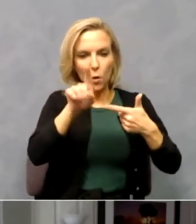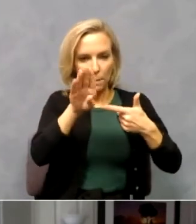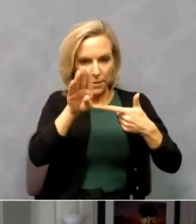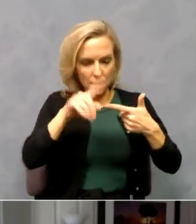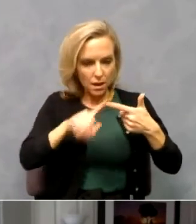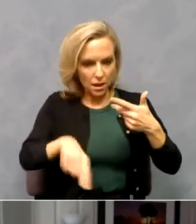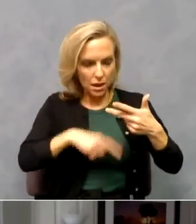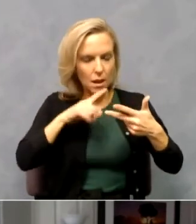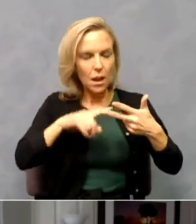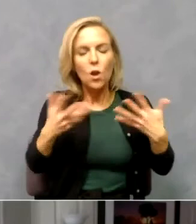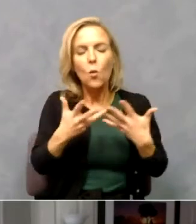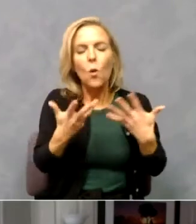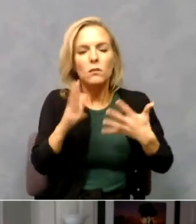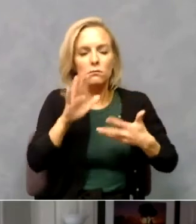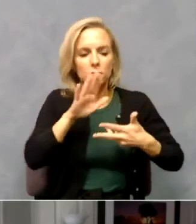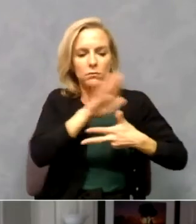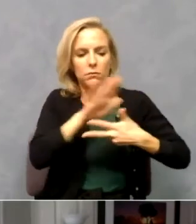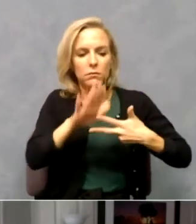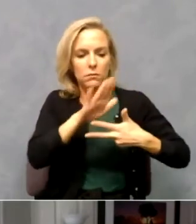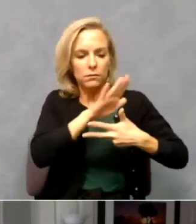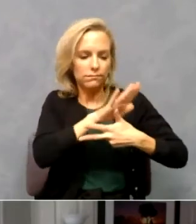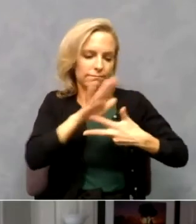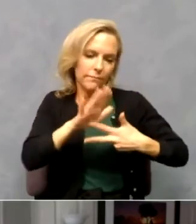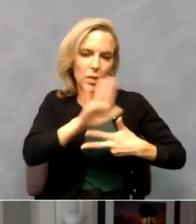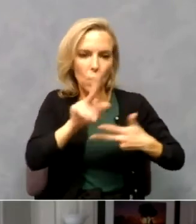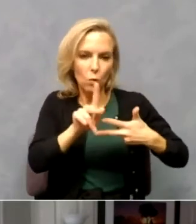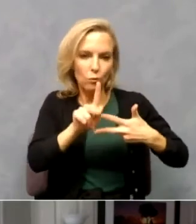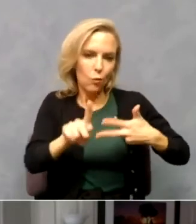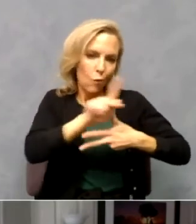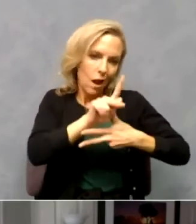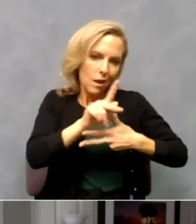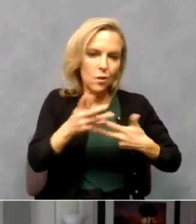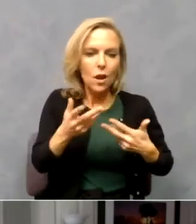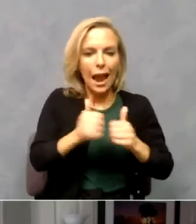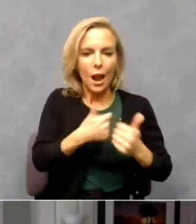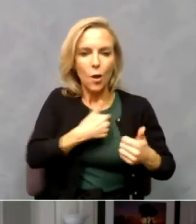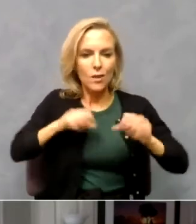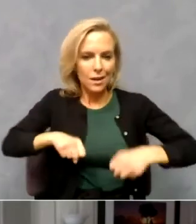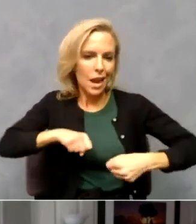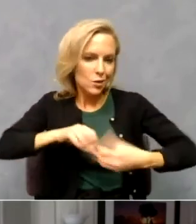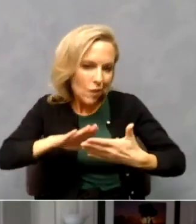are attempting to be addressed and how we hope to work through that. So we go to the next live place.